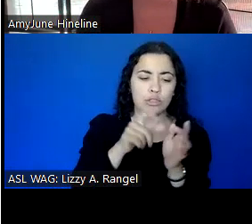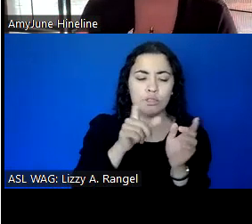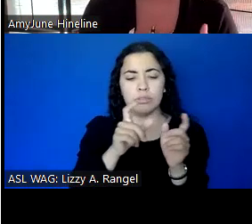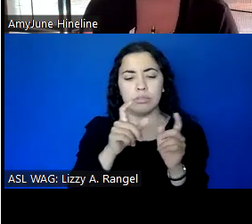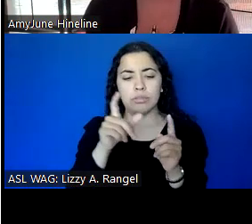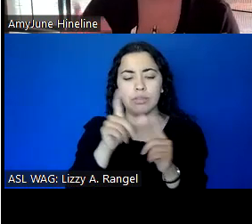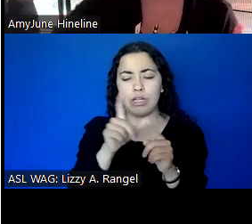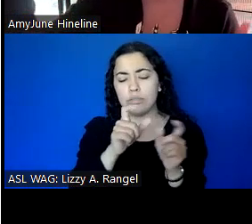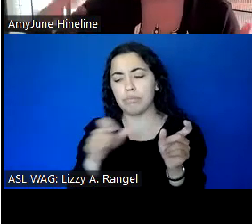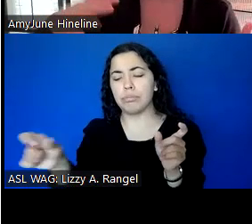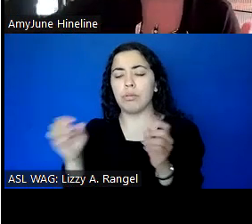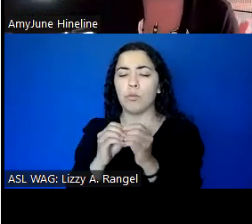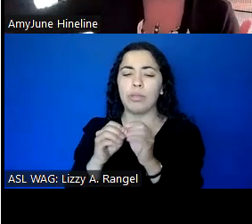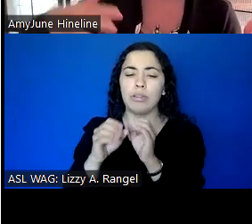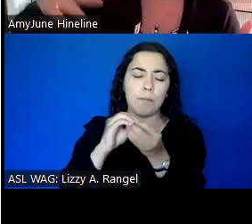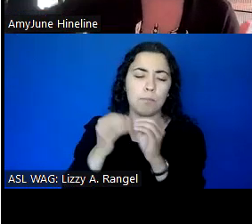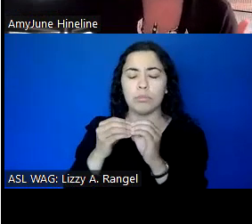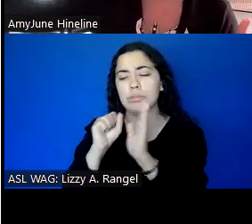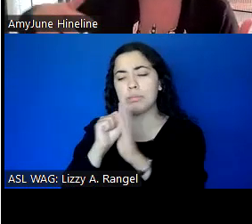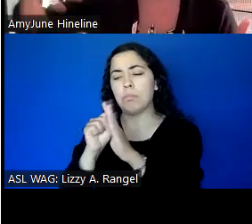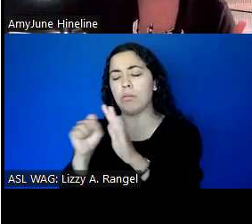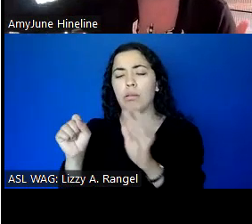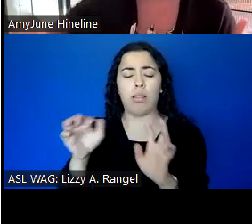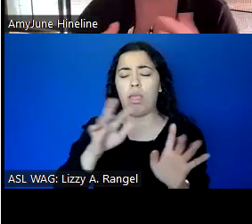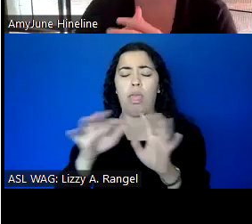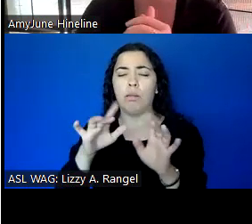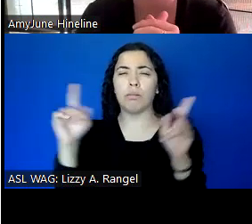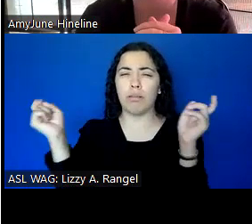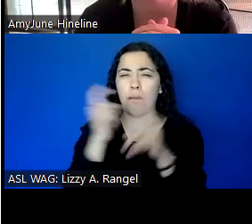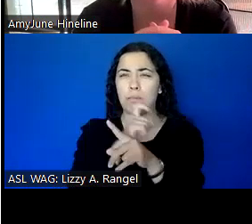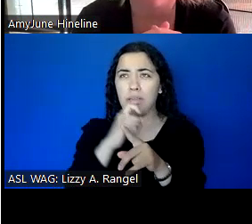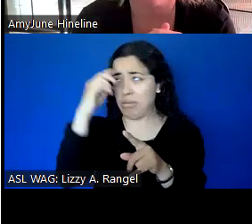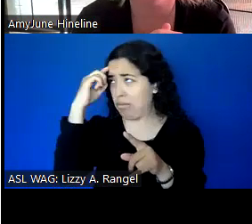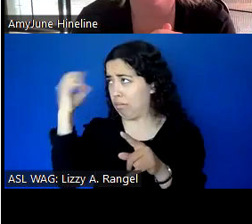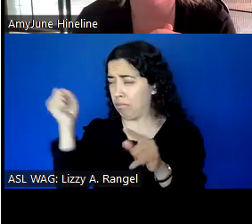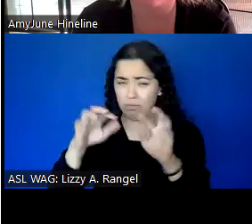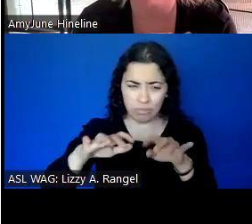make sure that that's correct. But when we allow people to take a password from